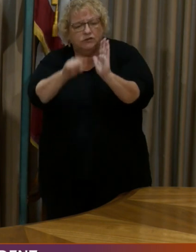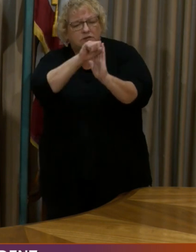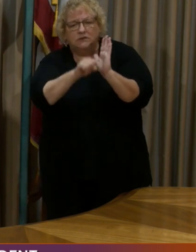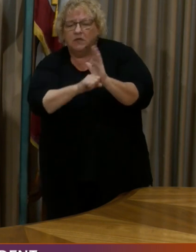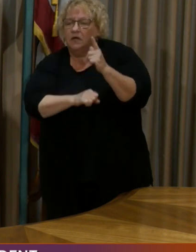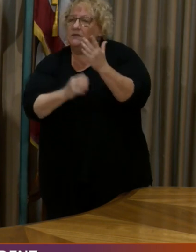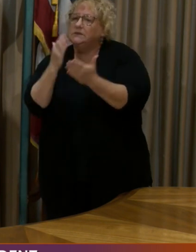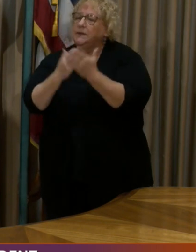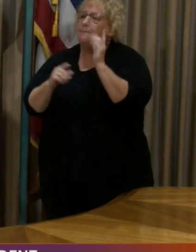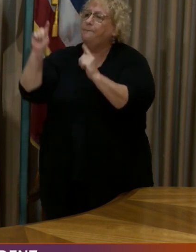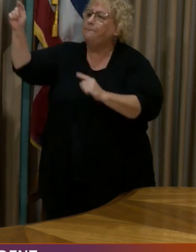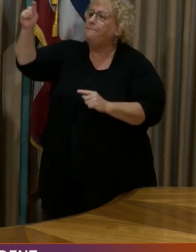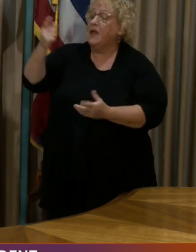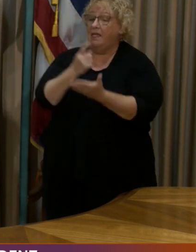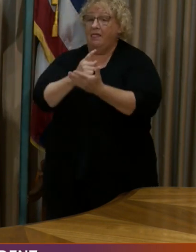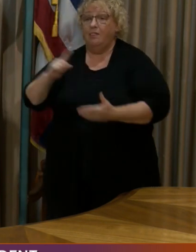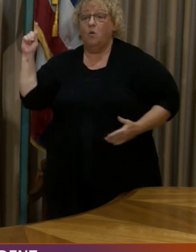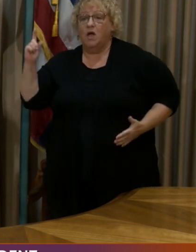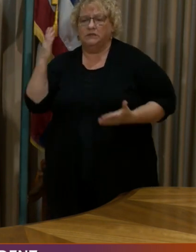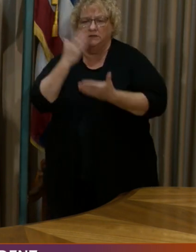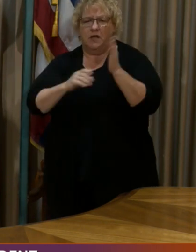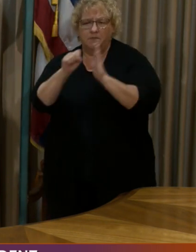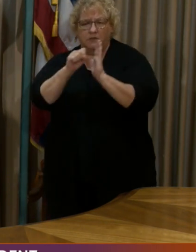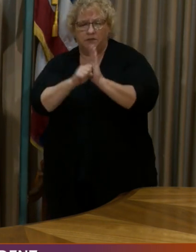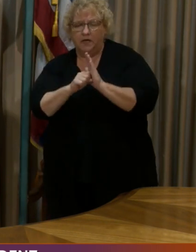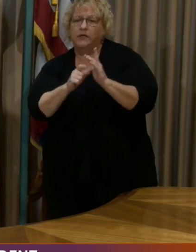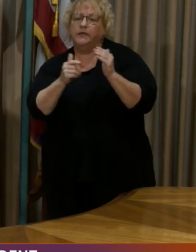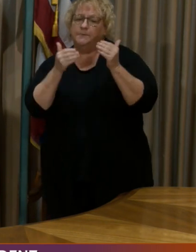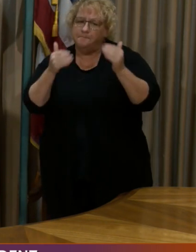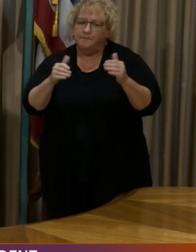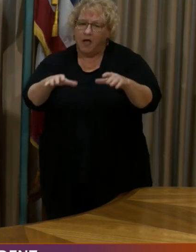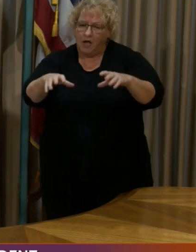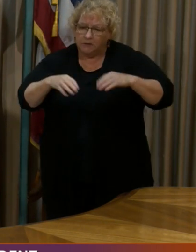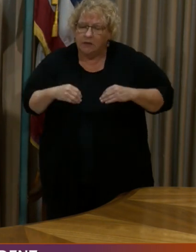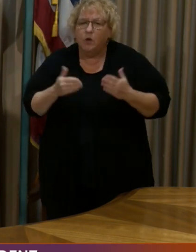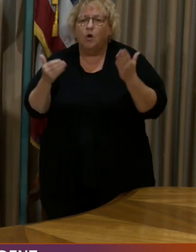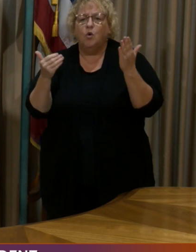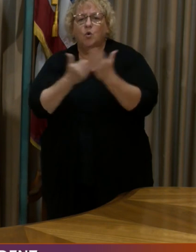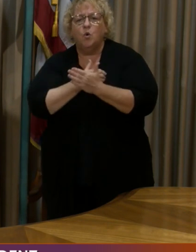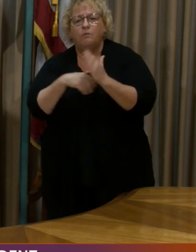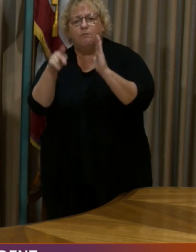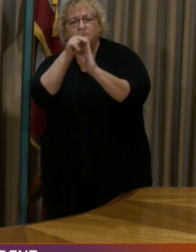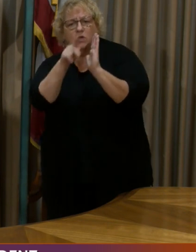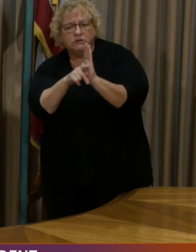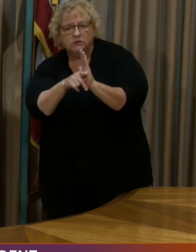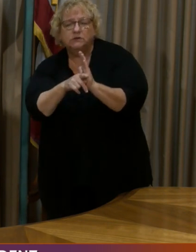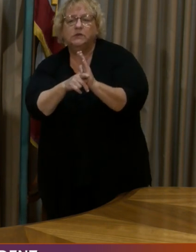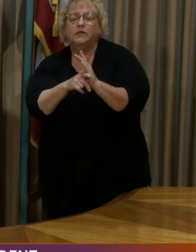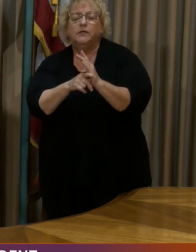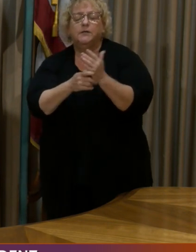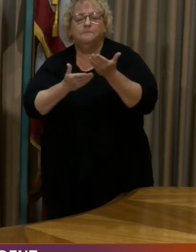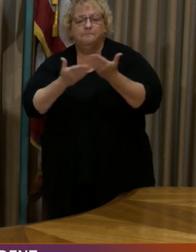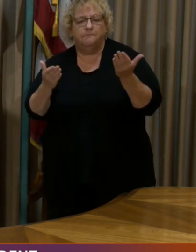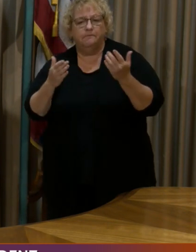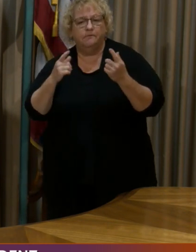DIALOGUE AND THIS QUESTION IS AT THE FOREFRONT OF EVERY STATES CONVERSATION. THERE ARE A FEW STATES LAST WEEK